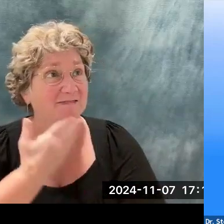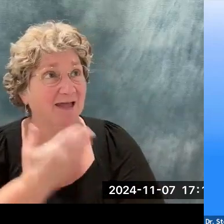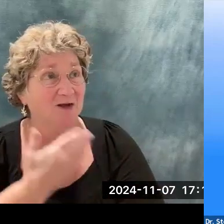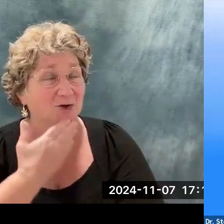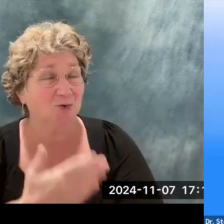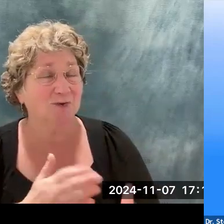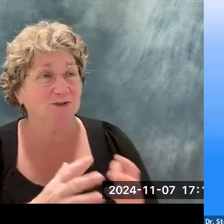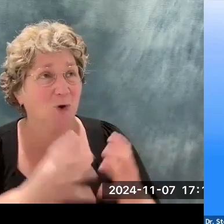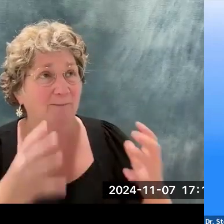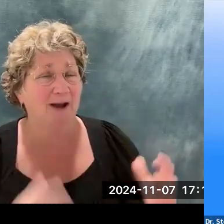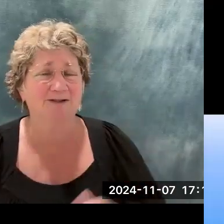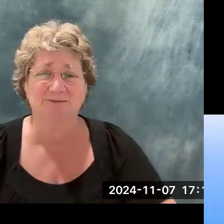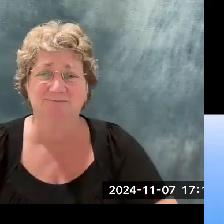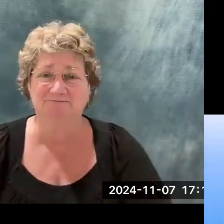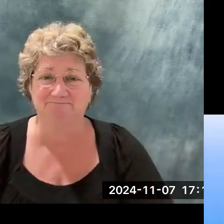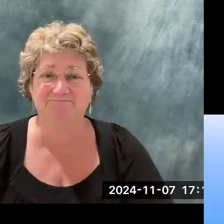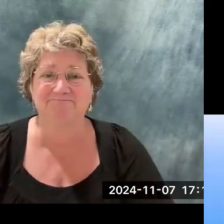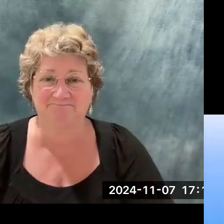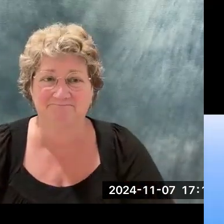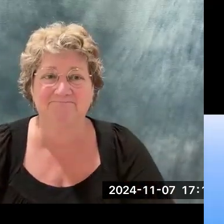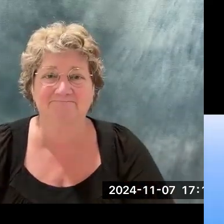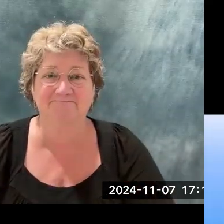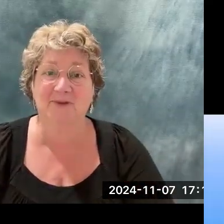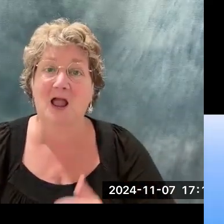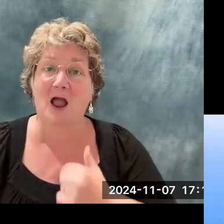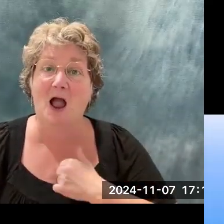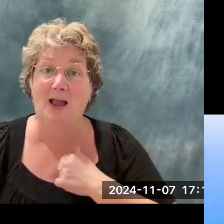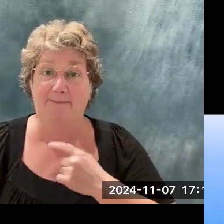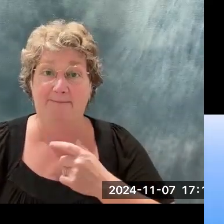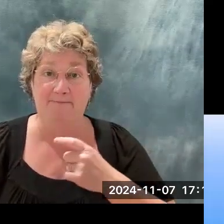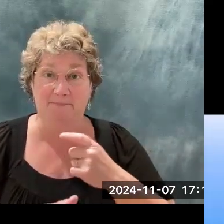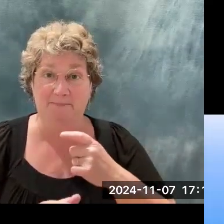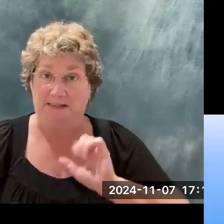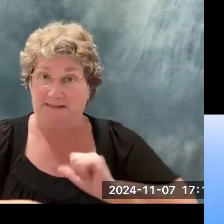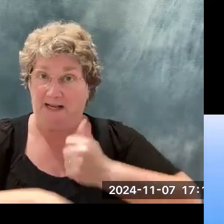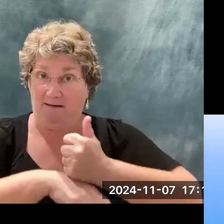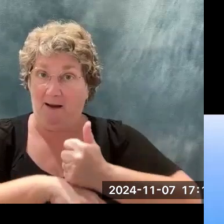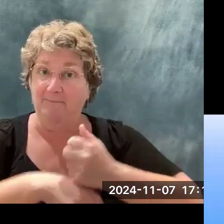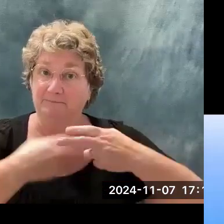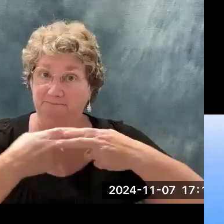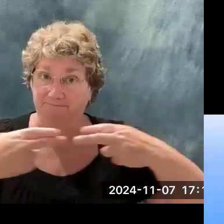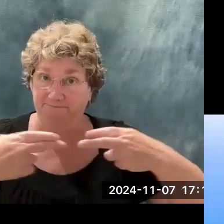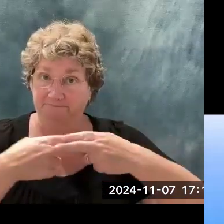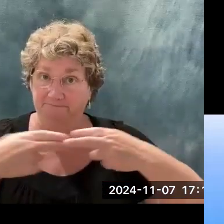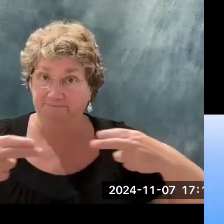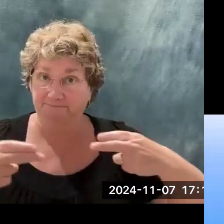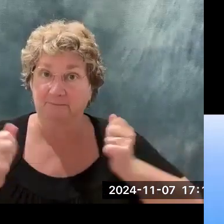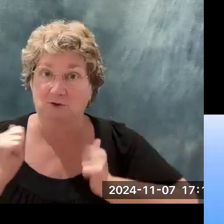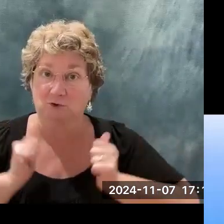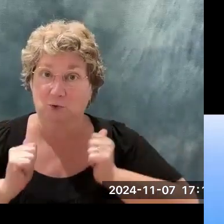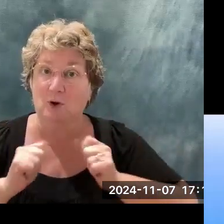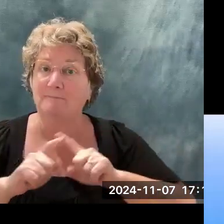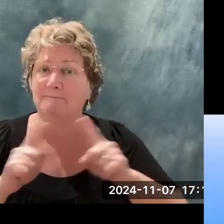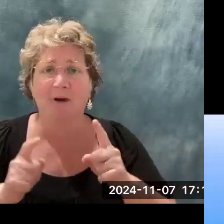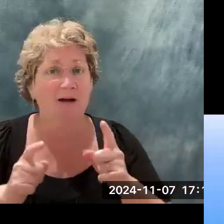While I am flipping over to my slideshow, I would like to ask everyone if you can just